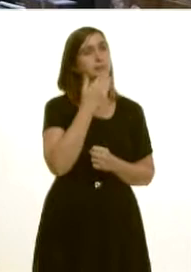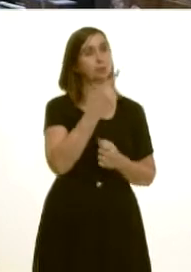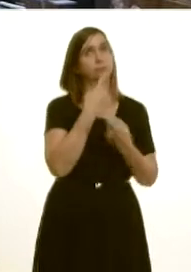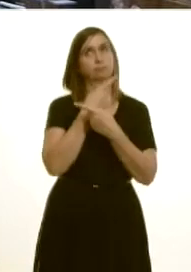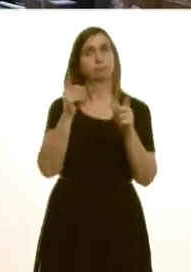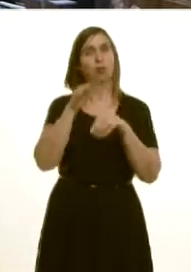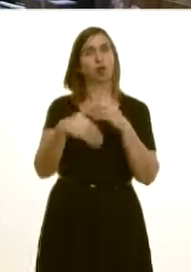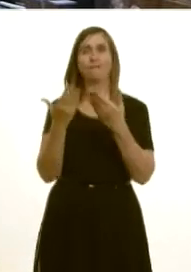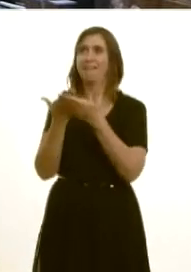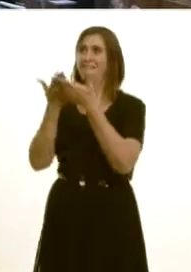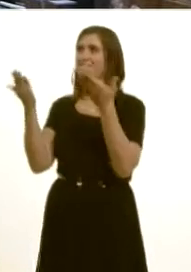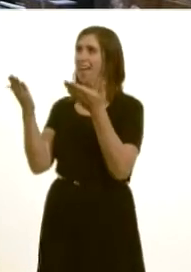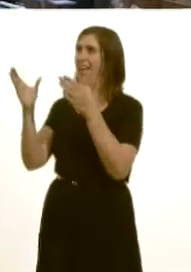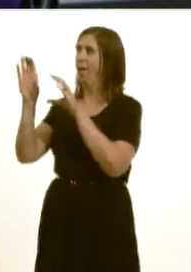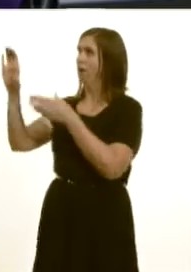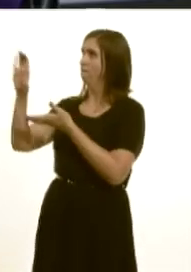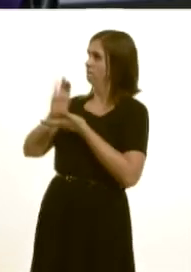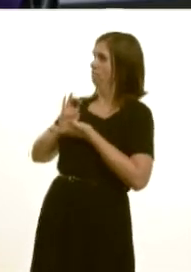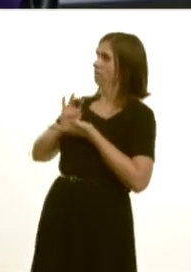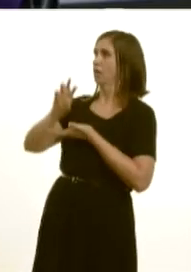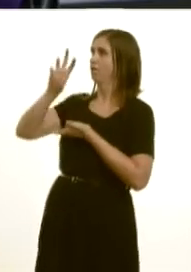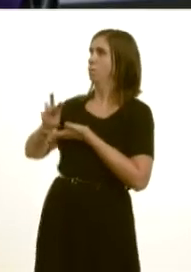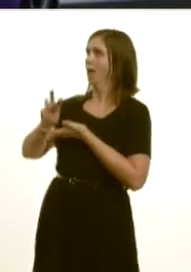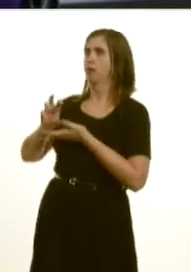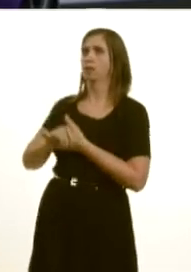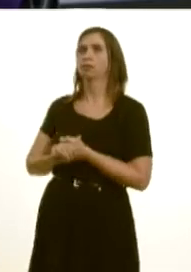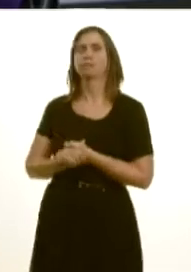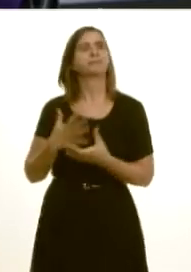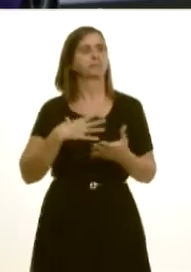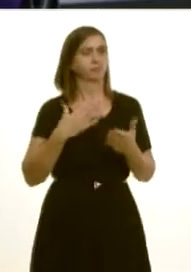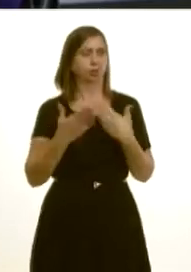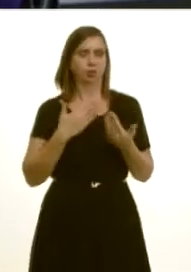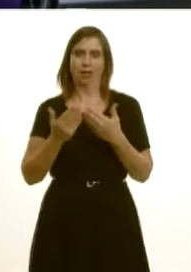Carwyn Jones: Mae datrys y broblem cyllido teg yn parhau i fod yn un o amcanion allweddol